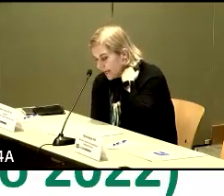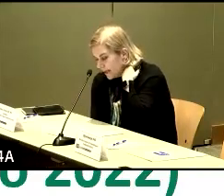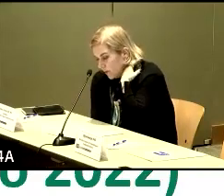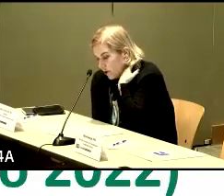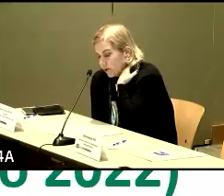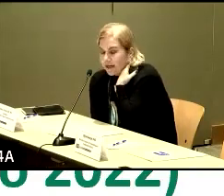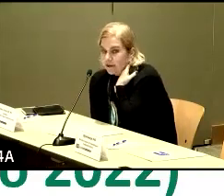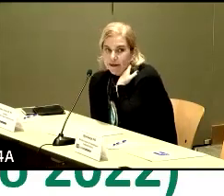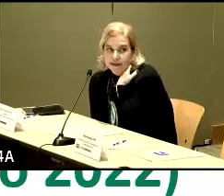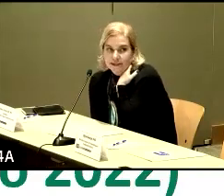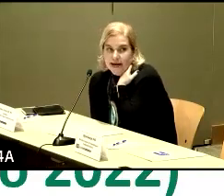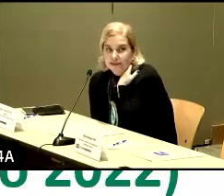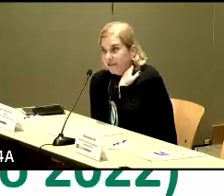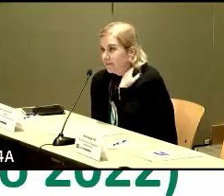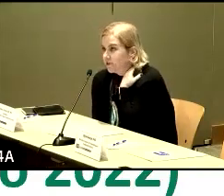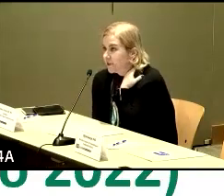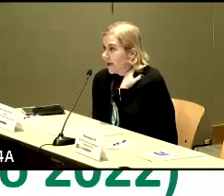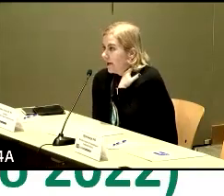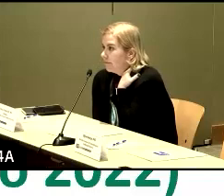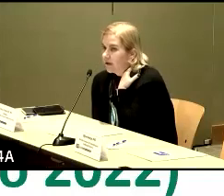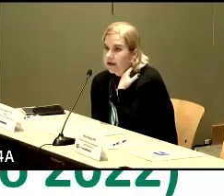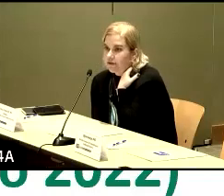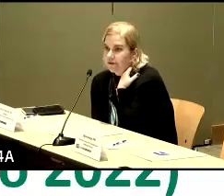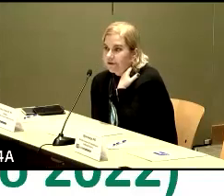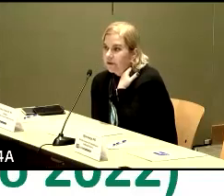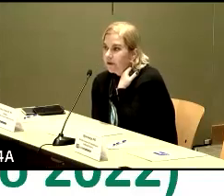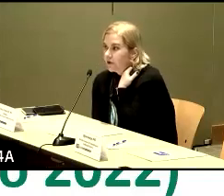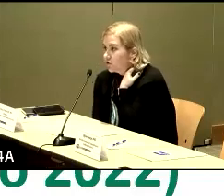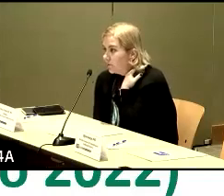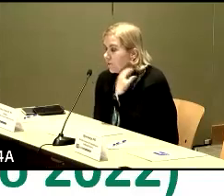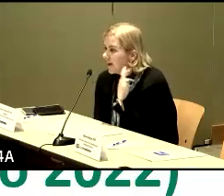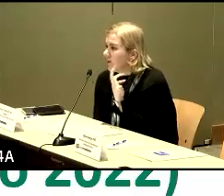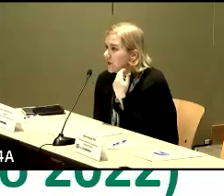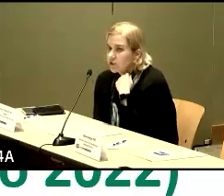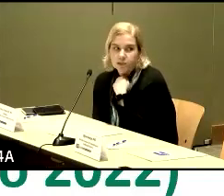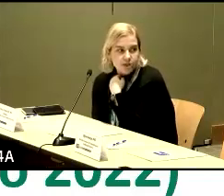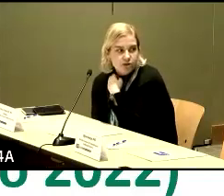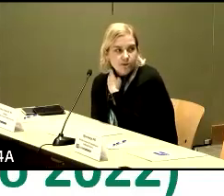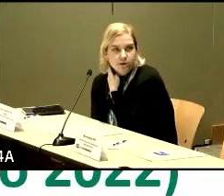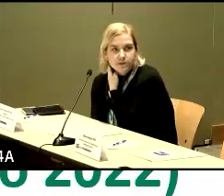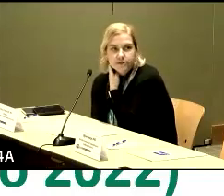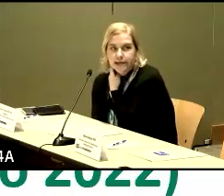And we know that mental health is not the same as suicide, right? Mental health is a contributor -- mental health condition is a contributor to a suicide